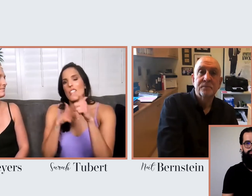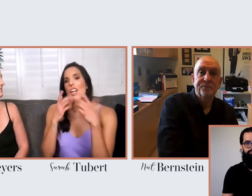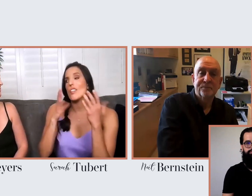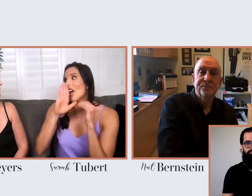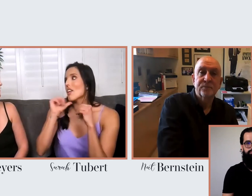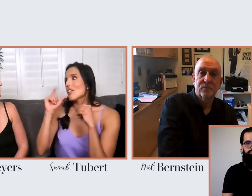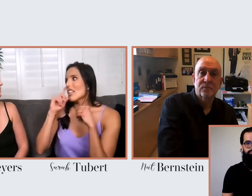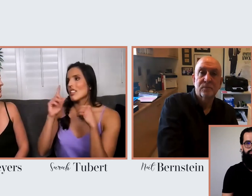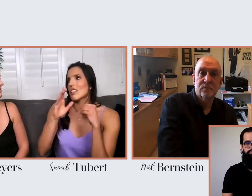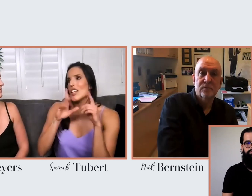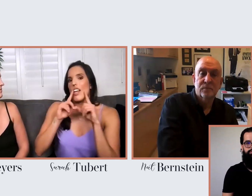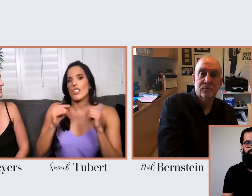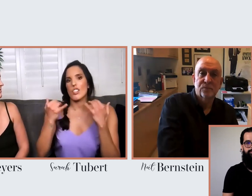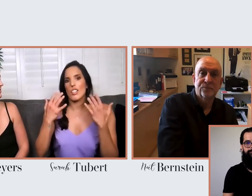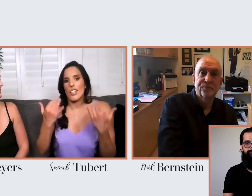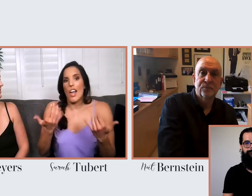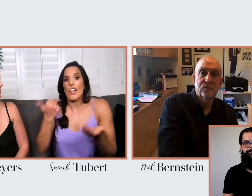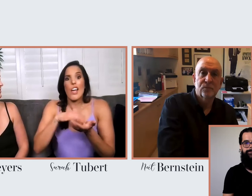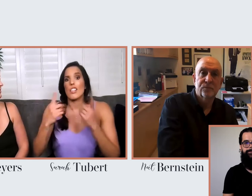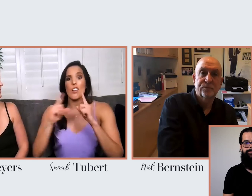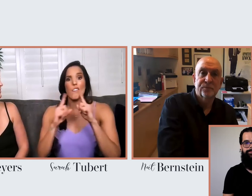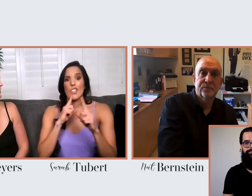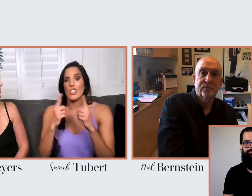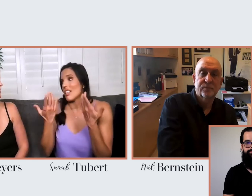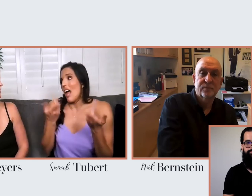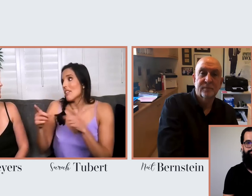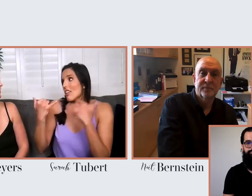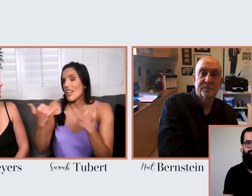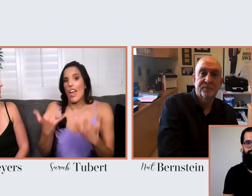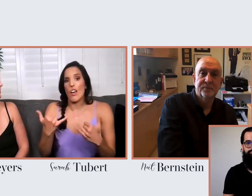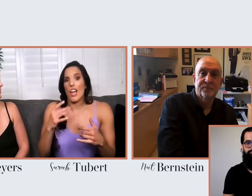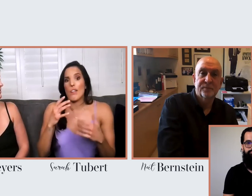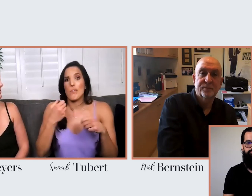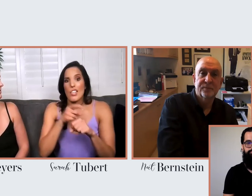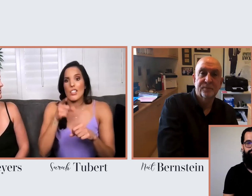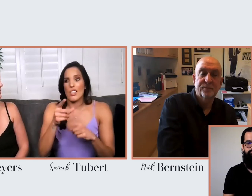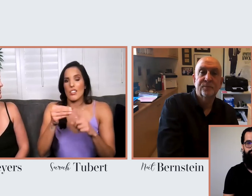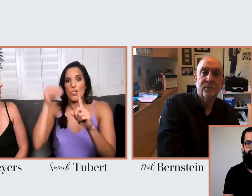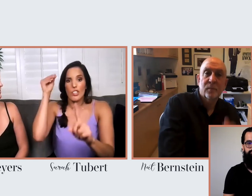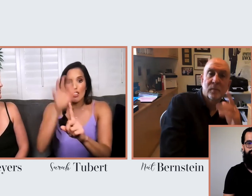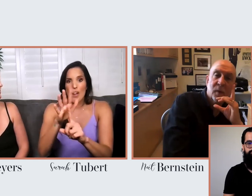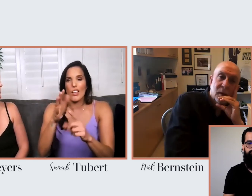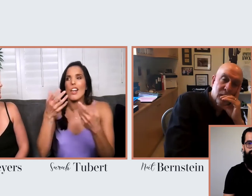Just, and I don't think there's an answer yet. Again it's a conversation that's happening right now that makes this put into the spotlight